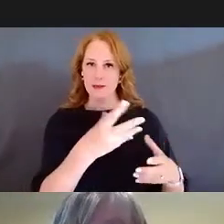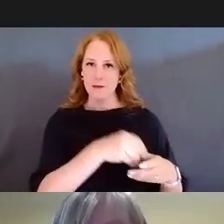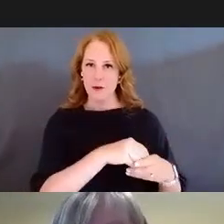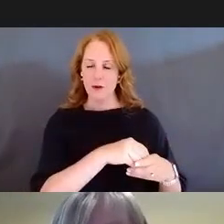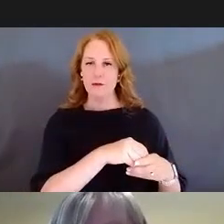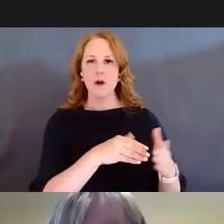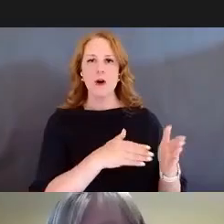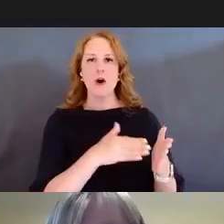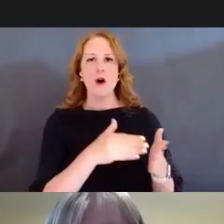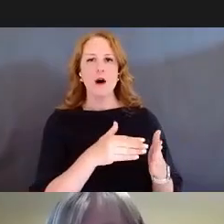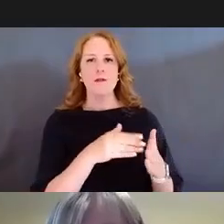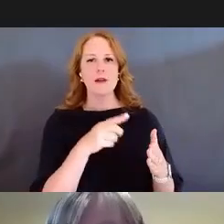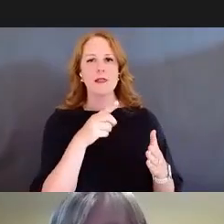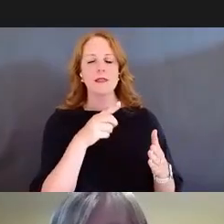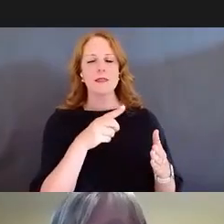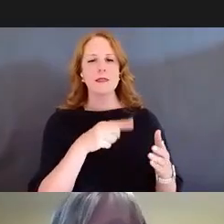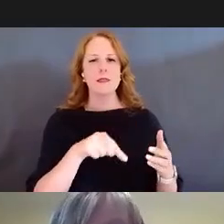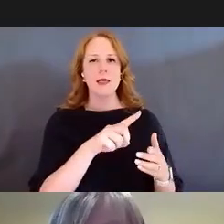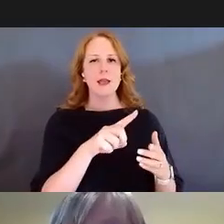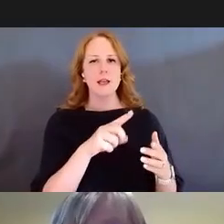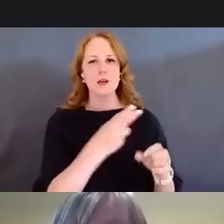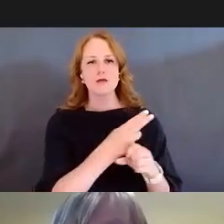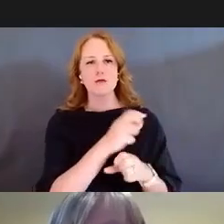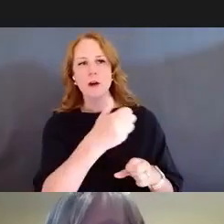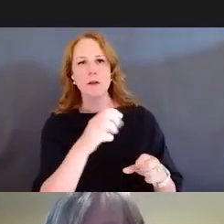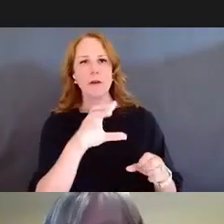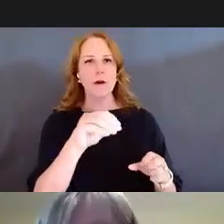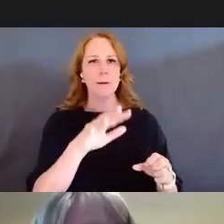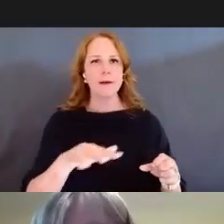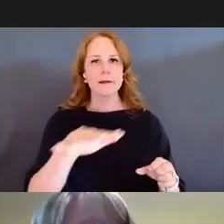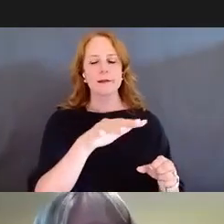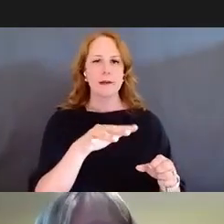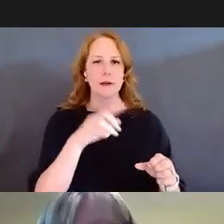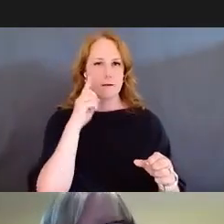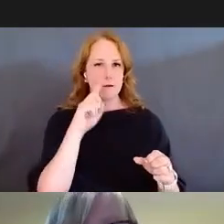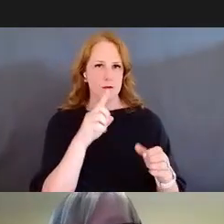outsourced in a lot of uh what they do things that are not the core of what their products are. So